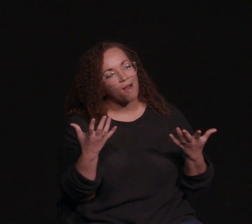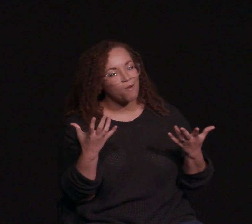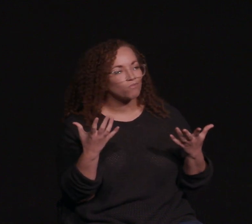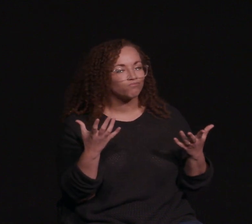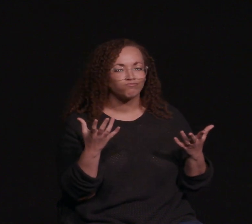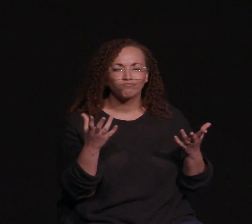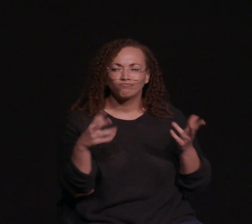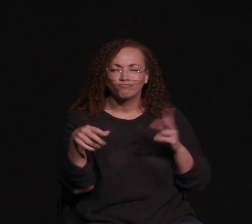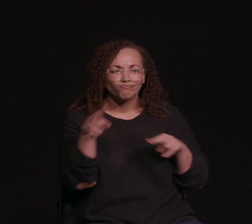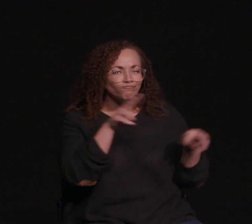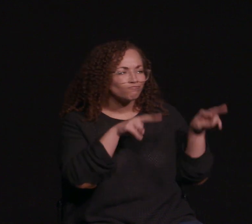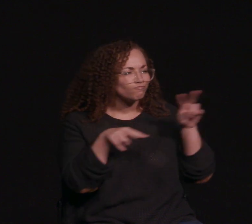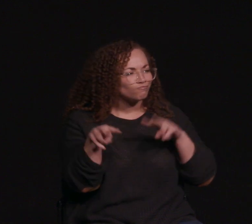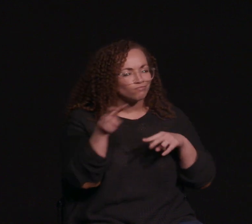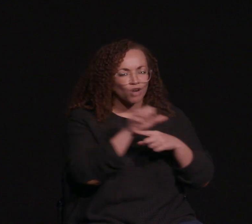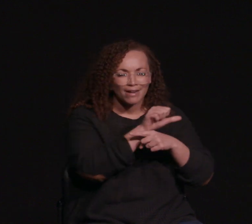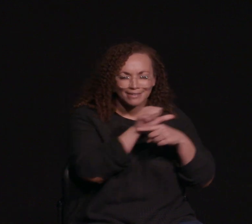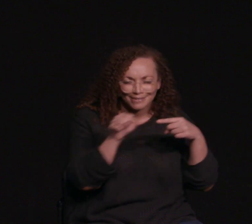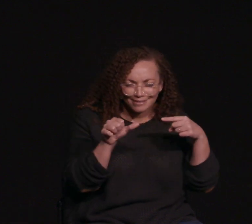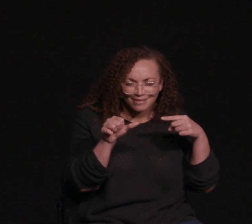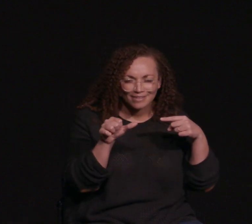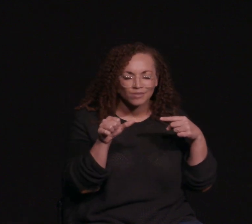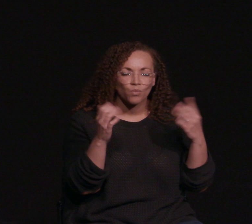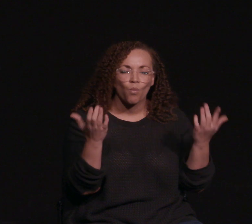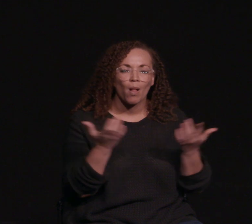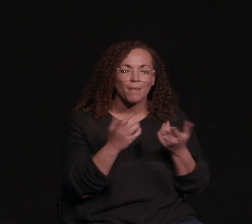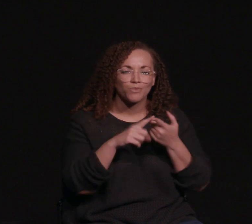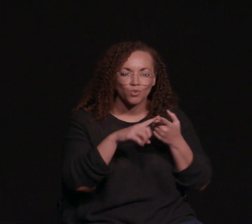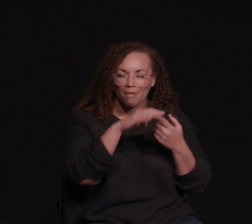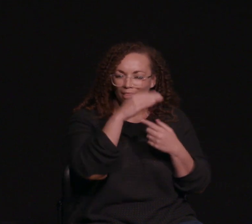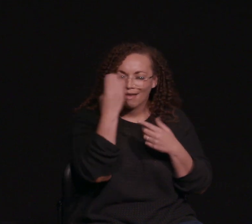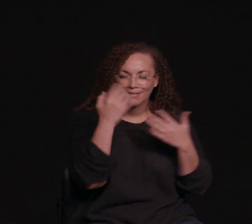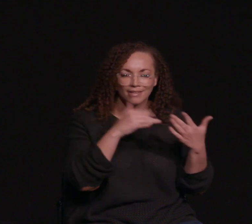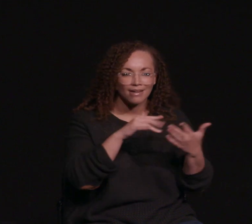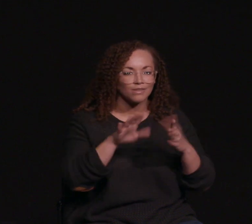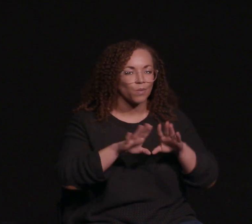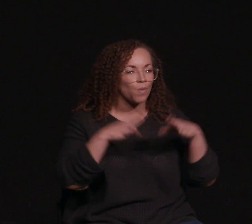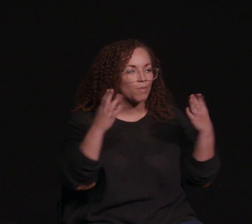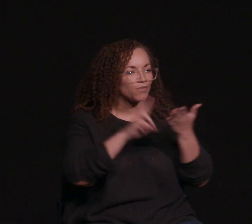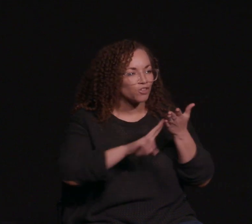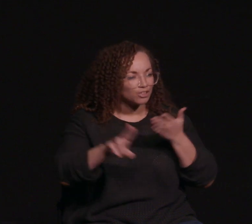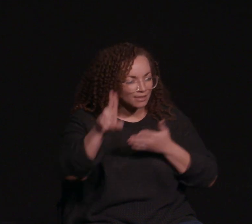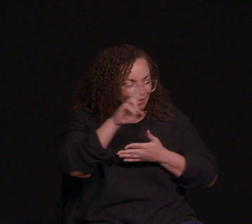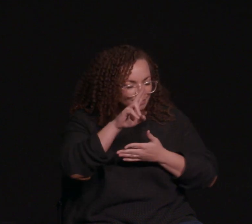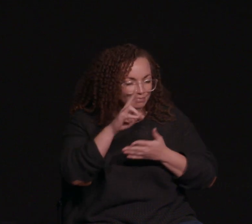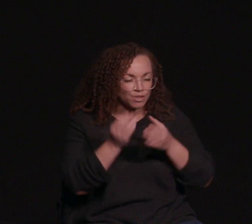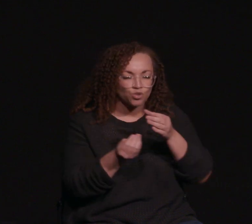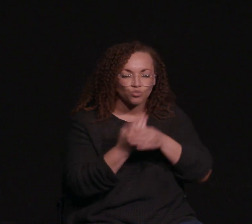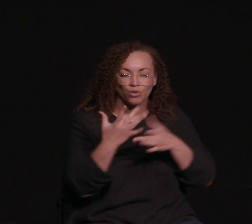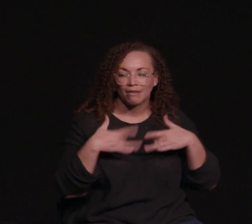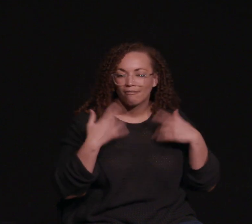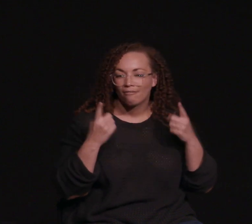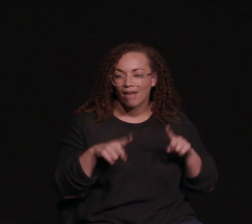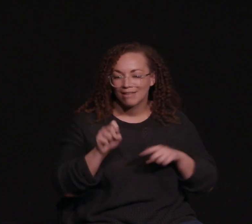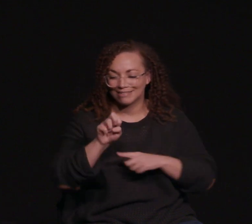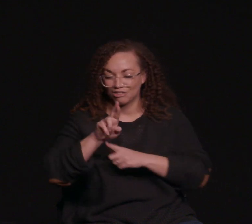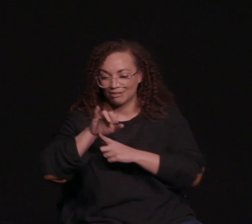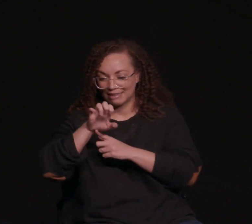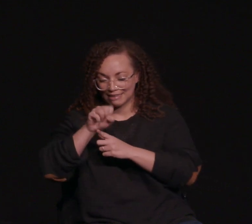So, welcome to the Black Studies Open University, the Spring Event Series of the Abolition Democracy Fellows